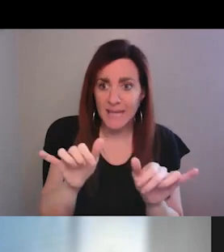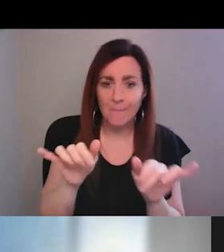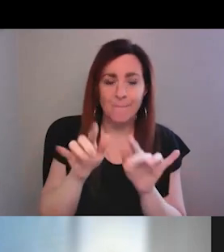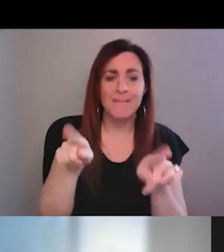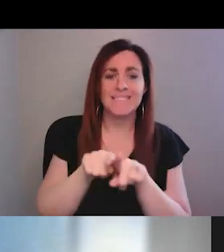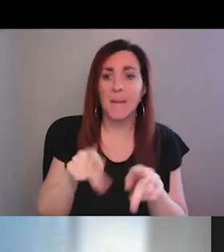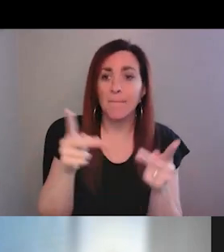TAKE CARE. BYE.